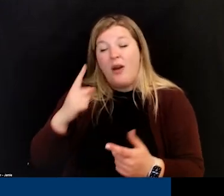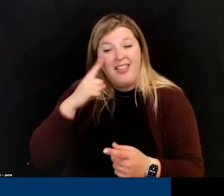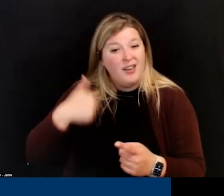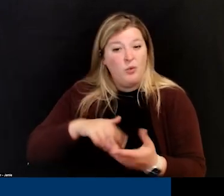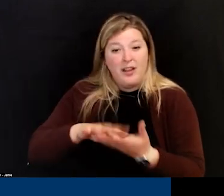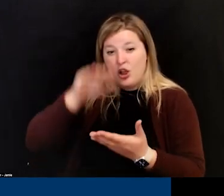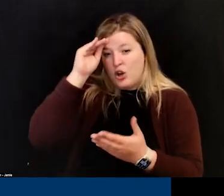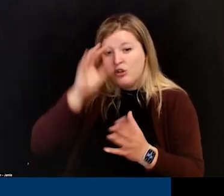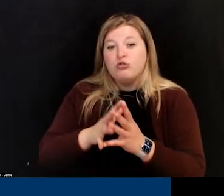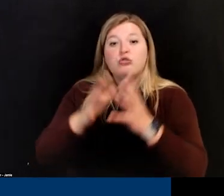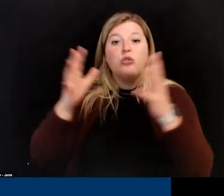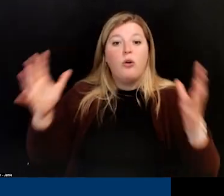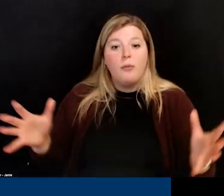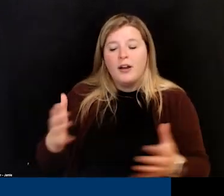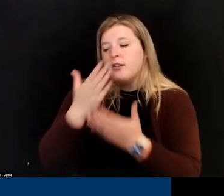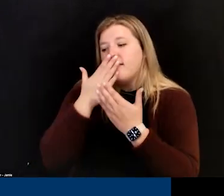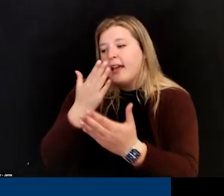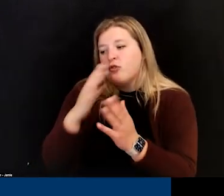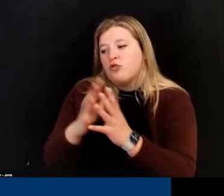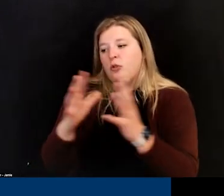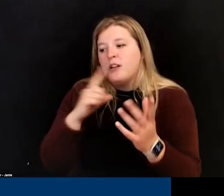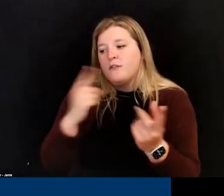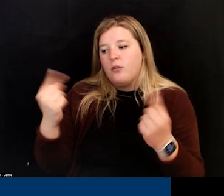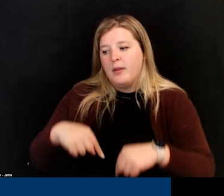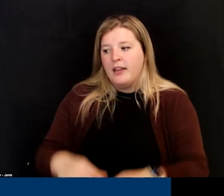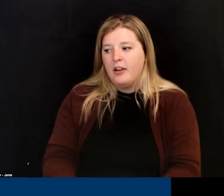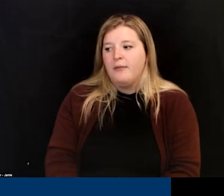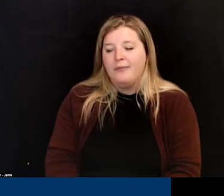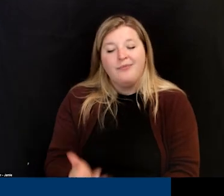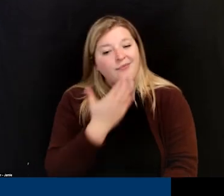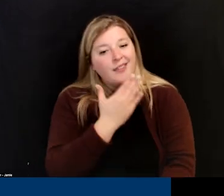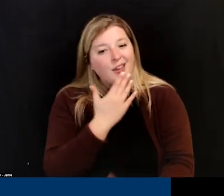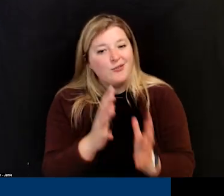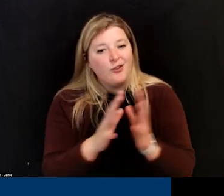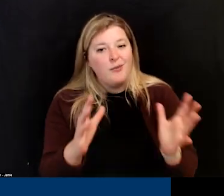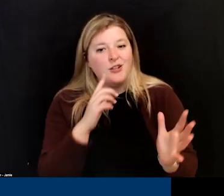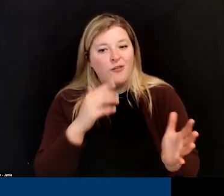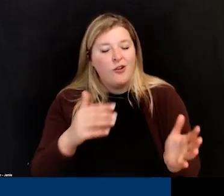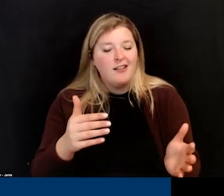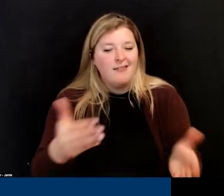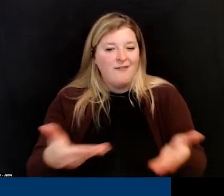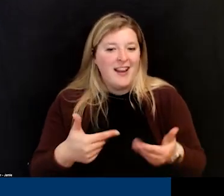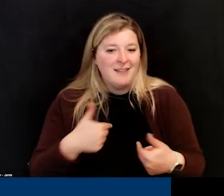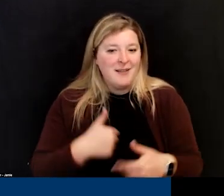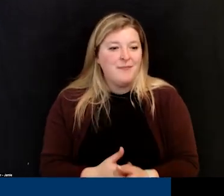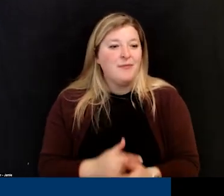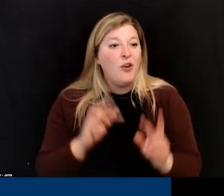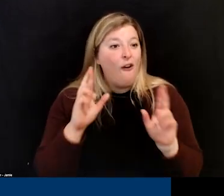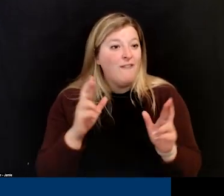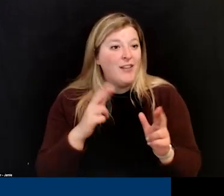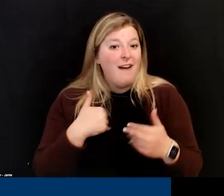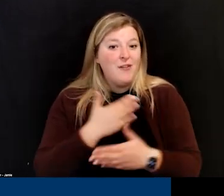Again, thank you so much for being here. [Rachael] Thank you so much for having me. I hope you have a wonderful rest of your day.